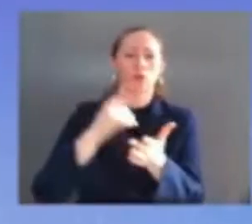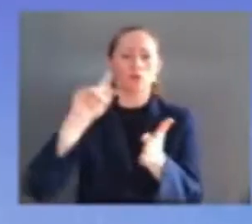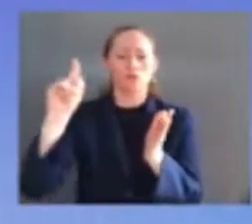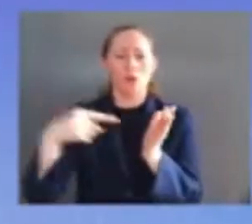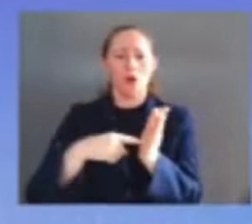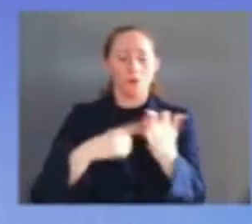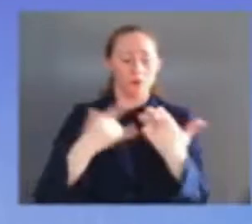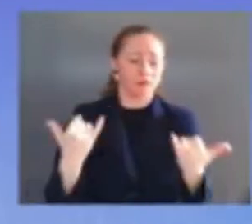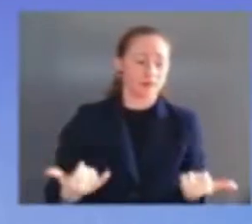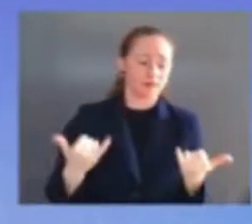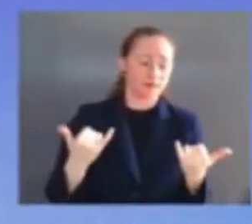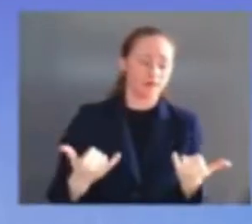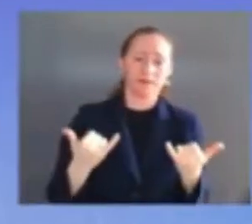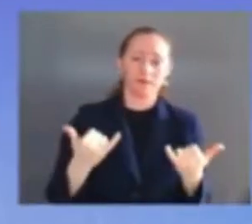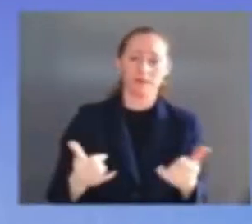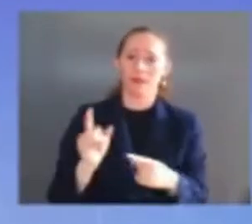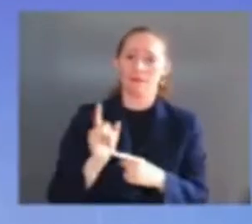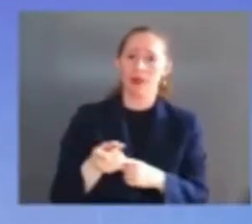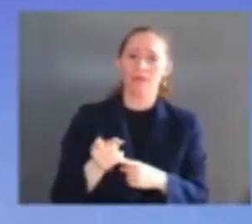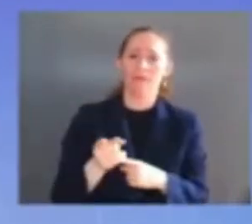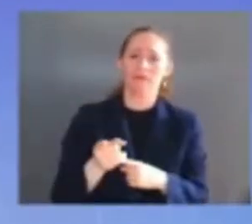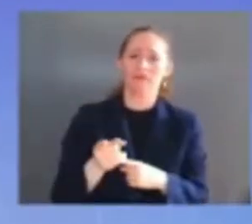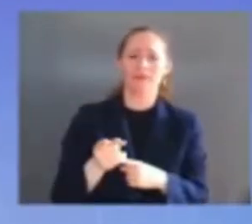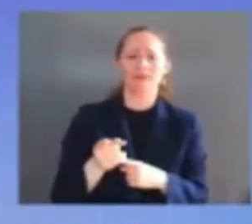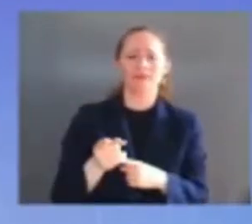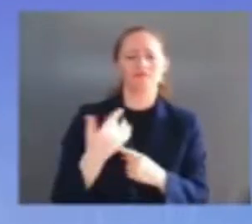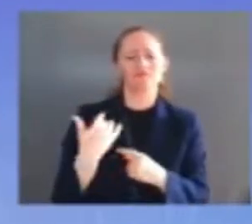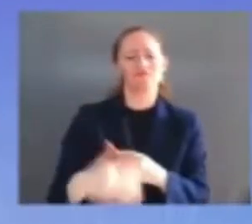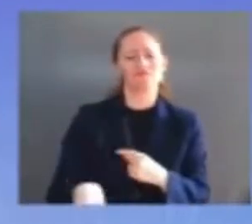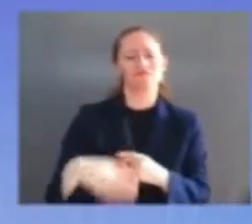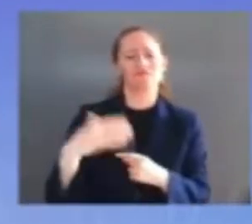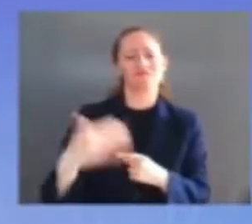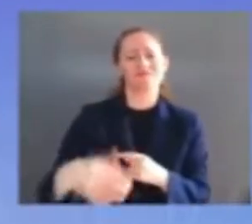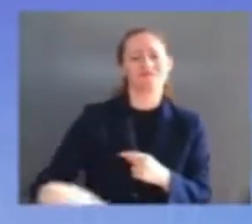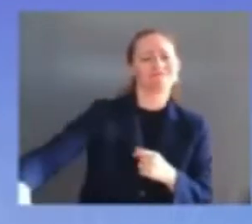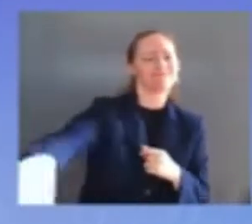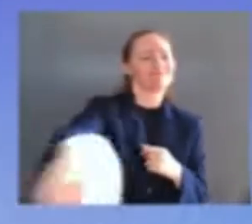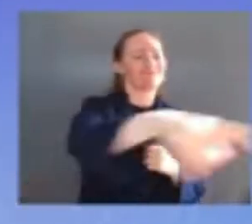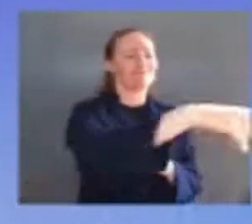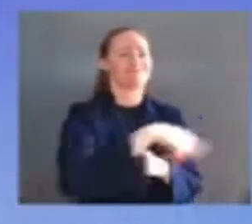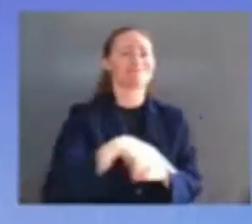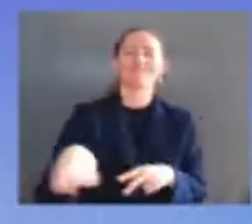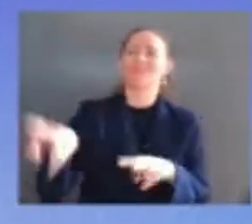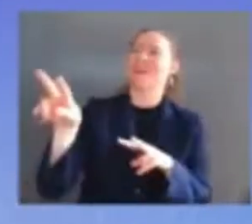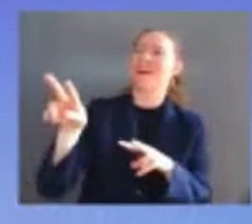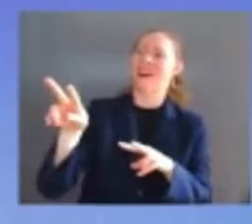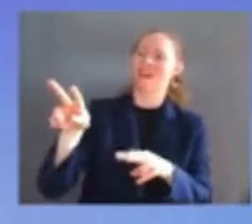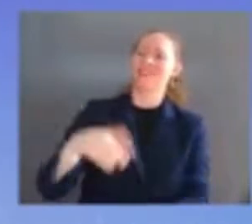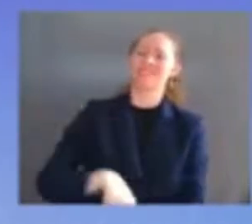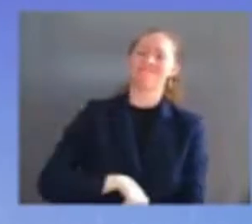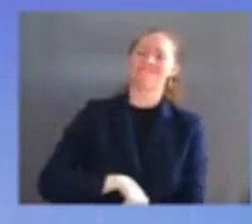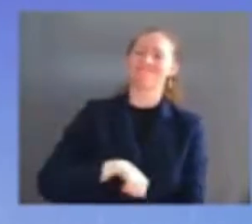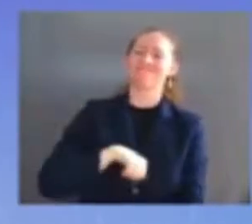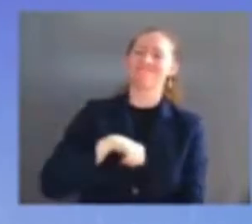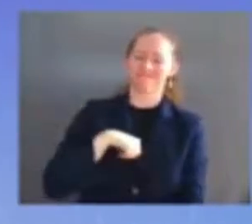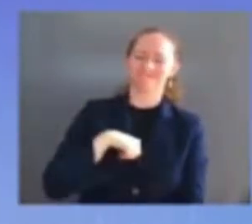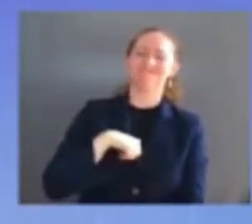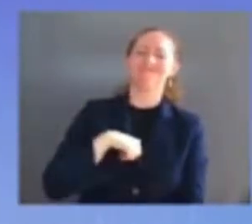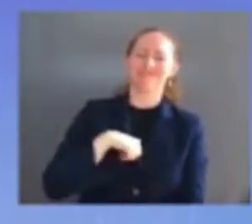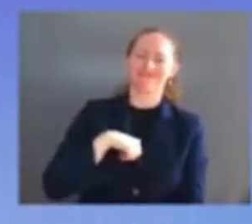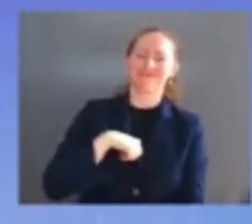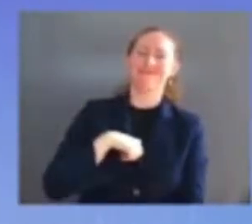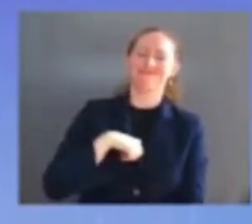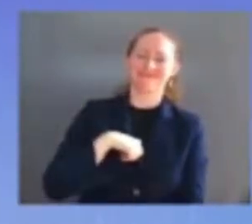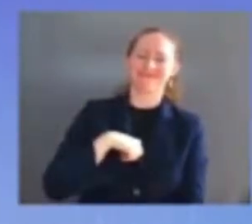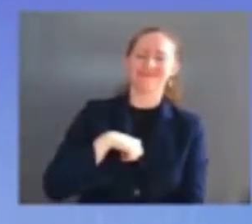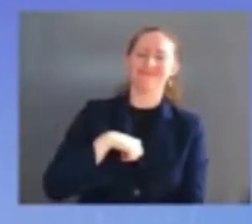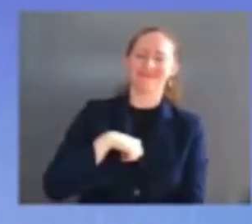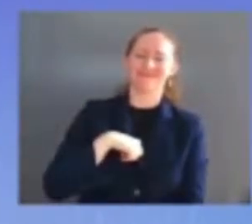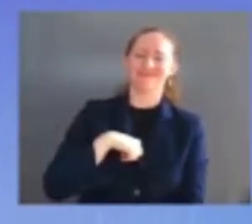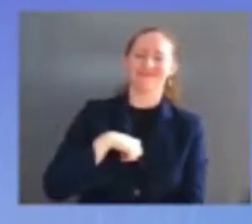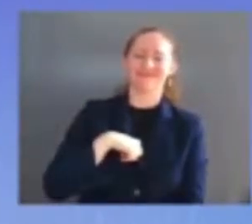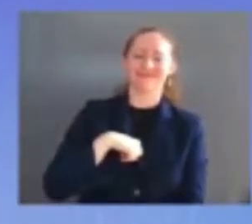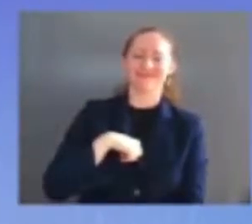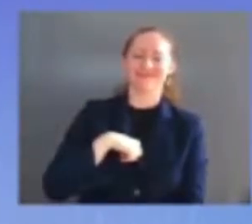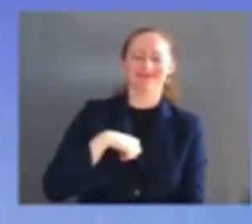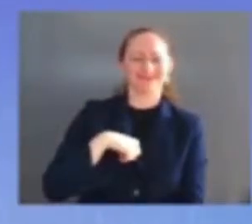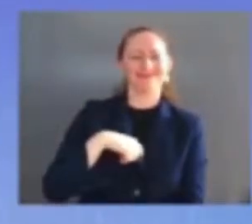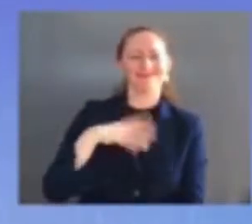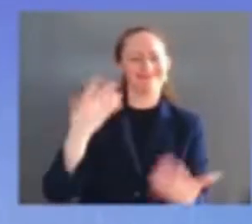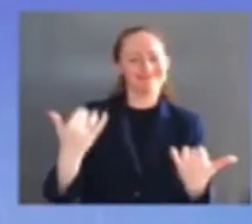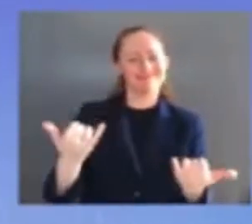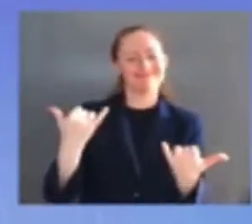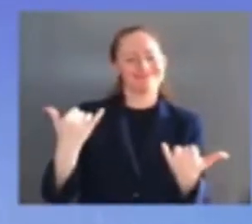take great pride we have come a long way toward perfecting our union in my family it took just